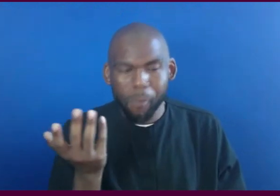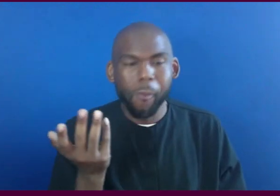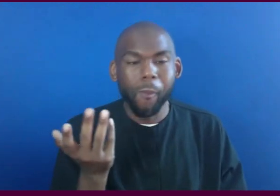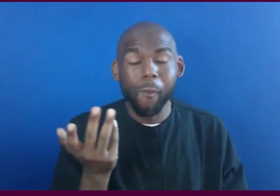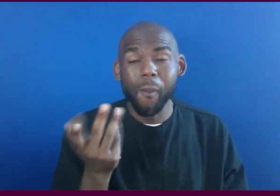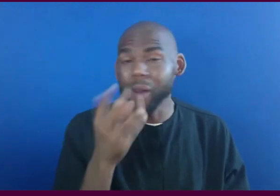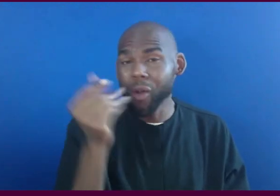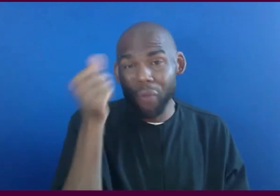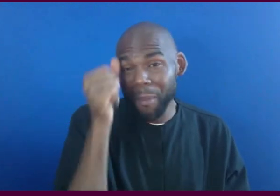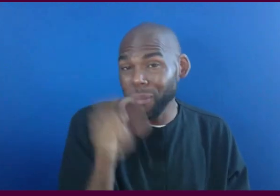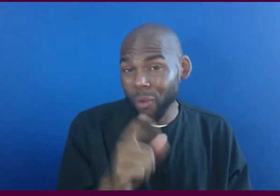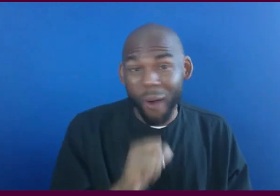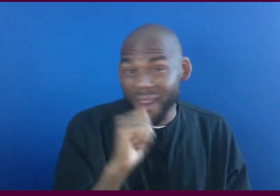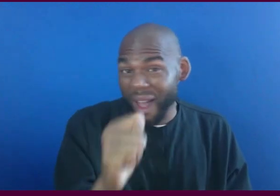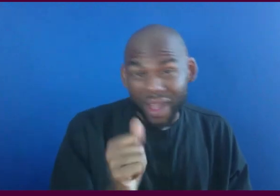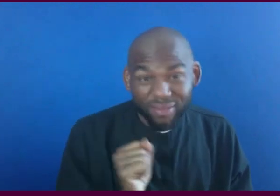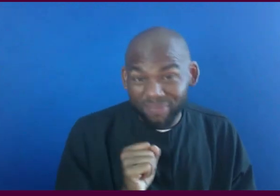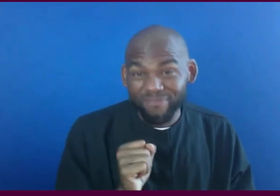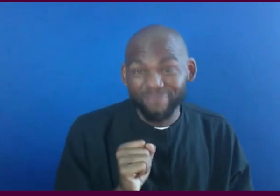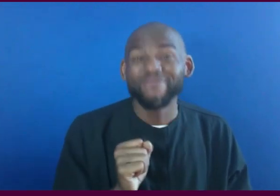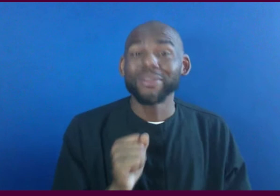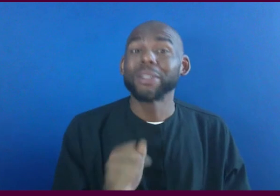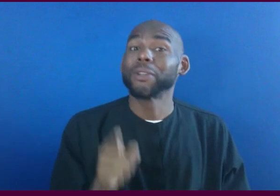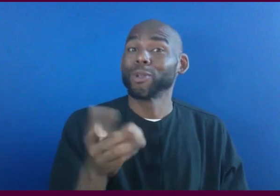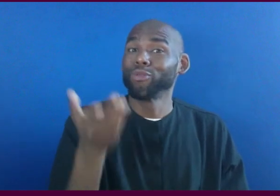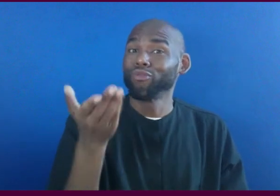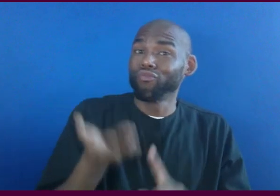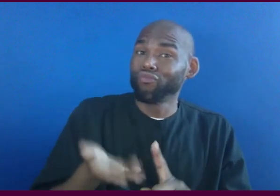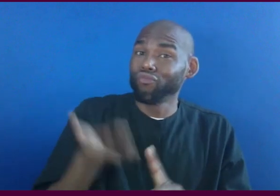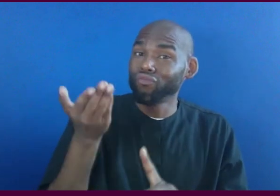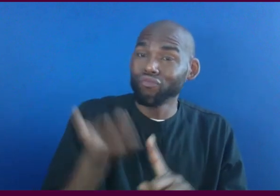And just remember that you're not.